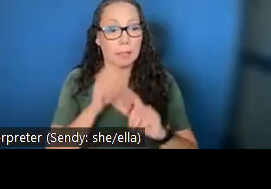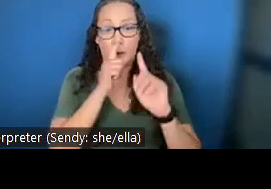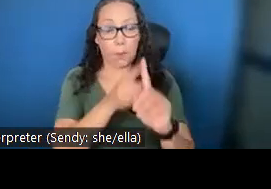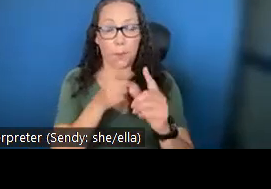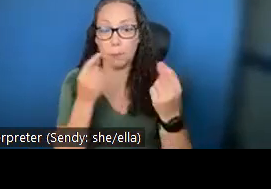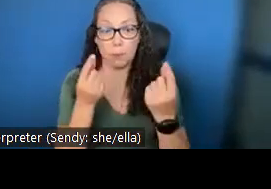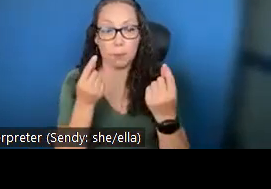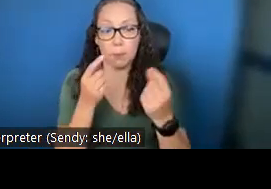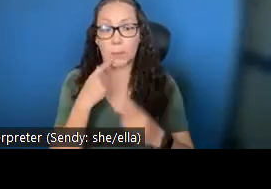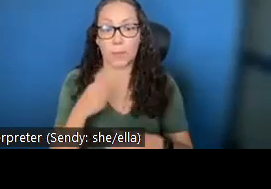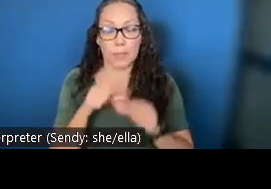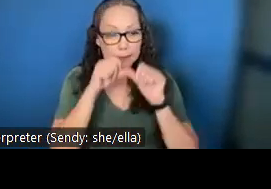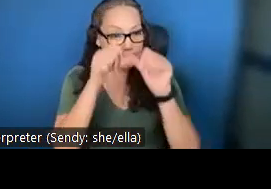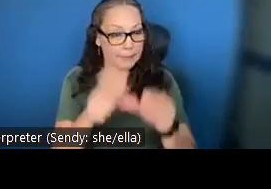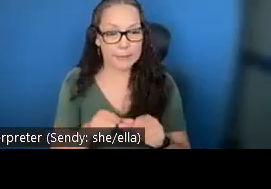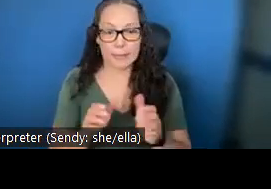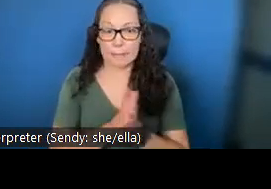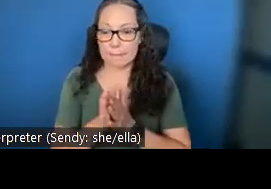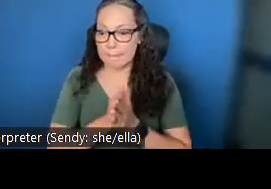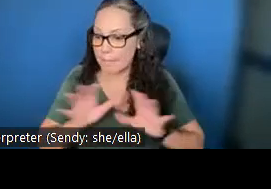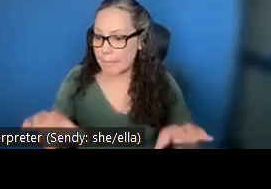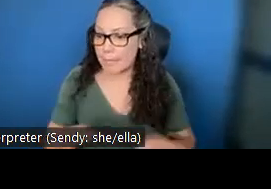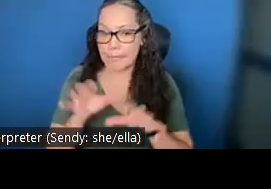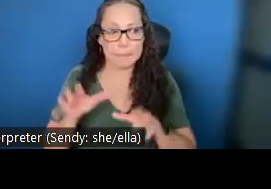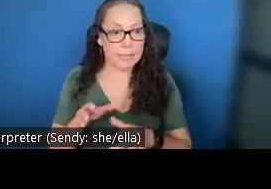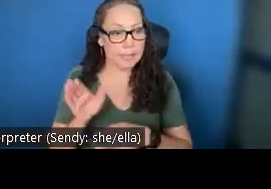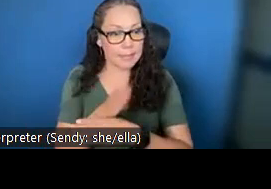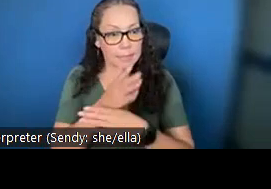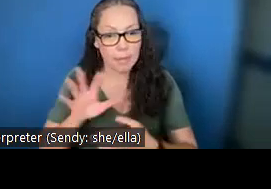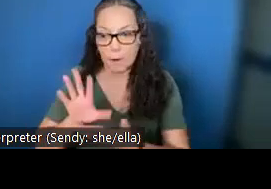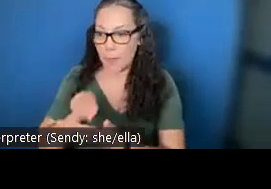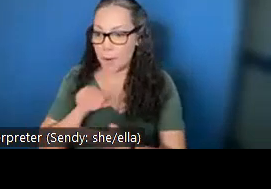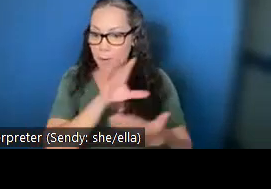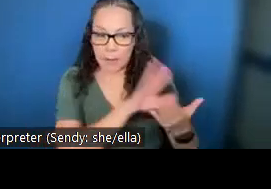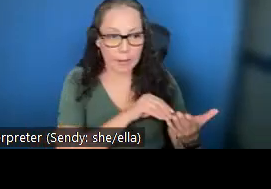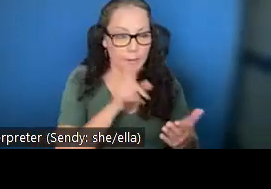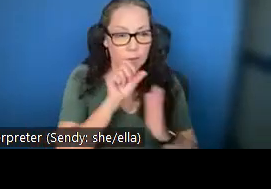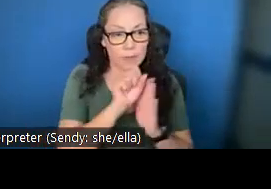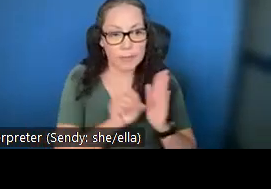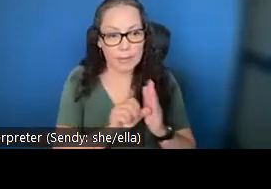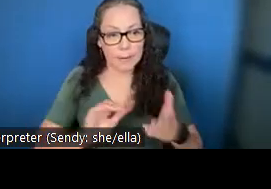engagement and shared learning for core extended and state Partners to enhance consumer experience